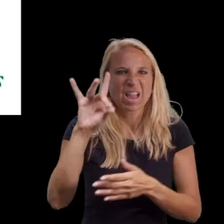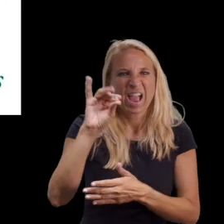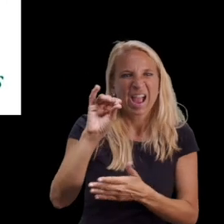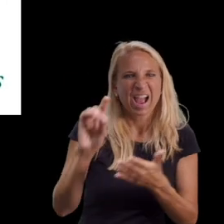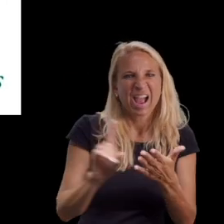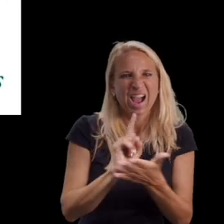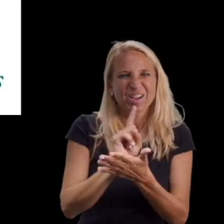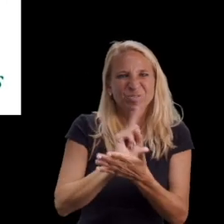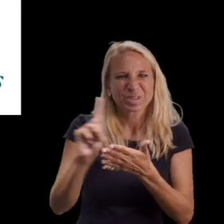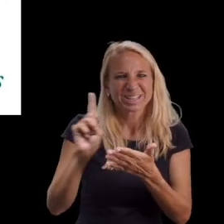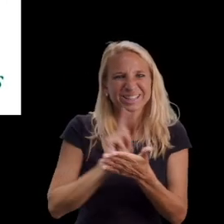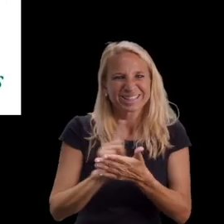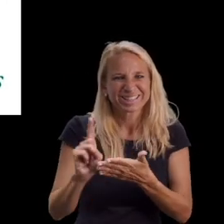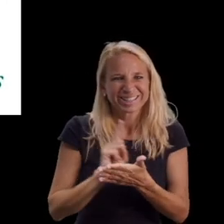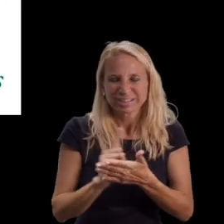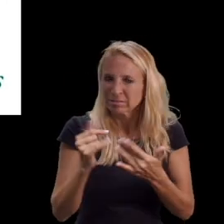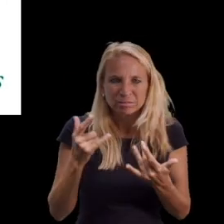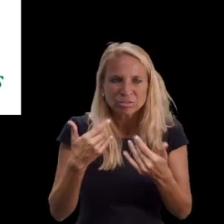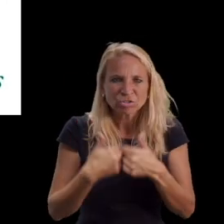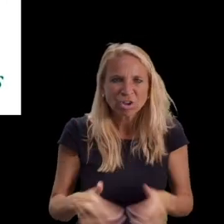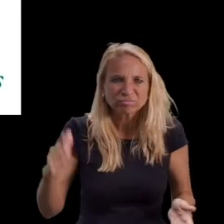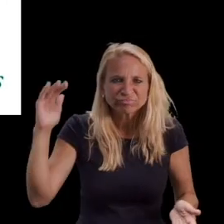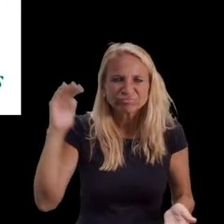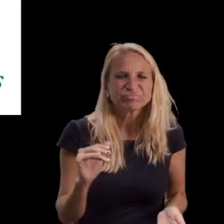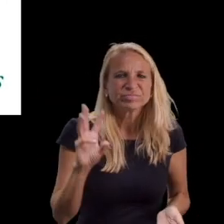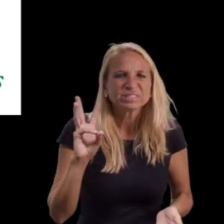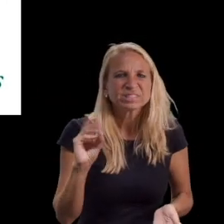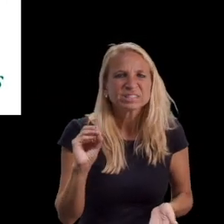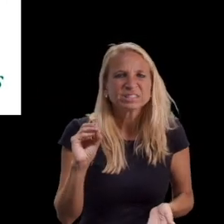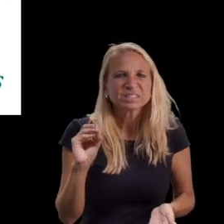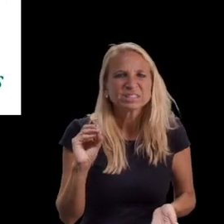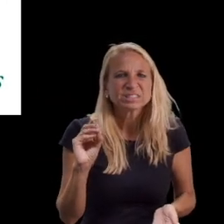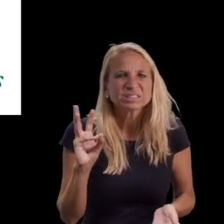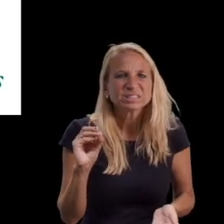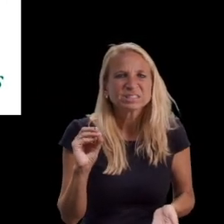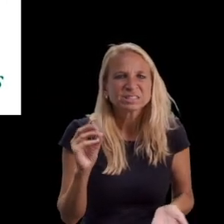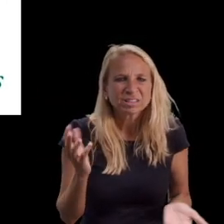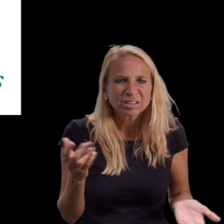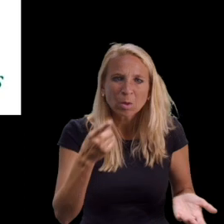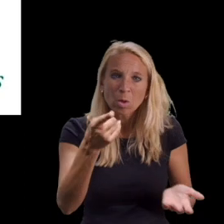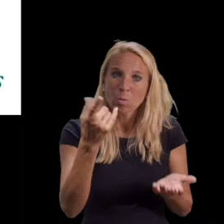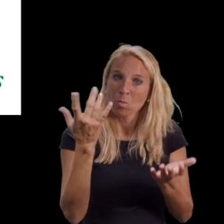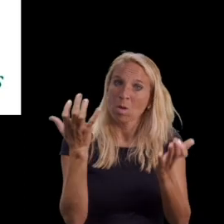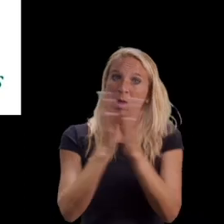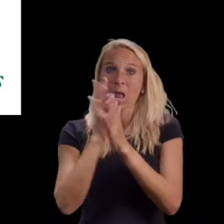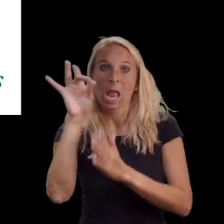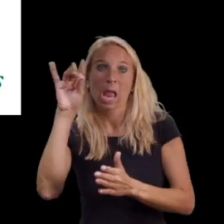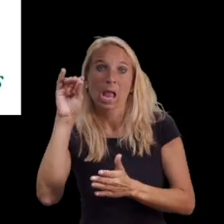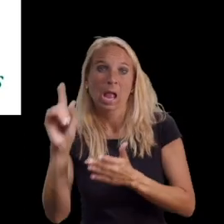but you lost an appeal, you went down to 60. If they request 80 again on your behalf,